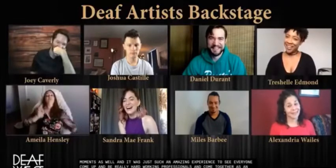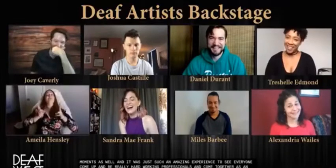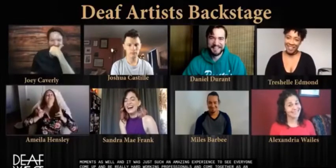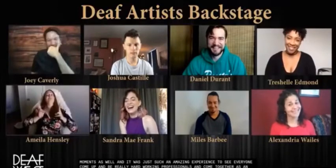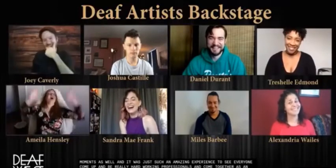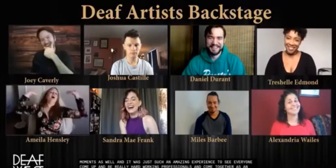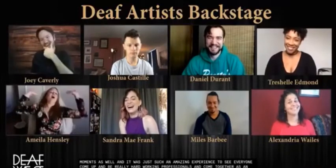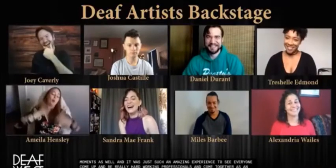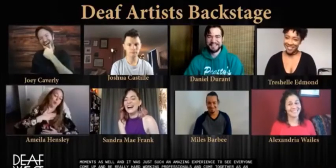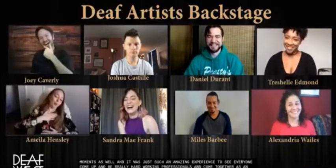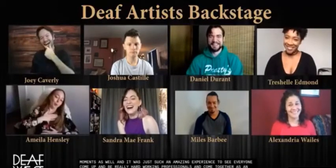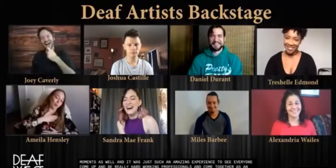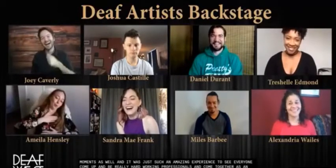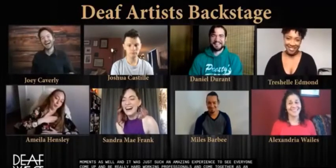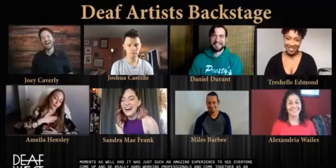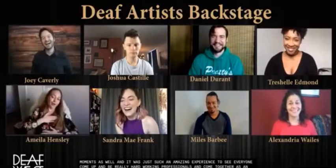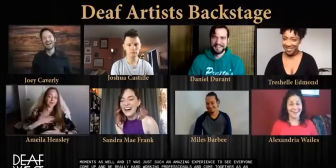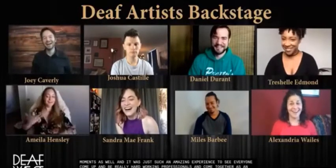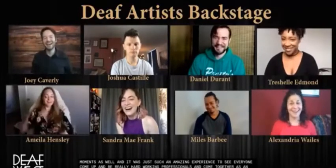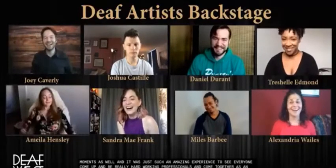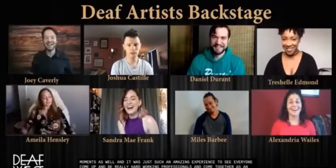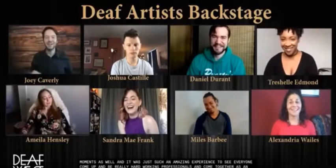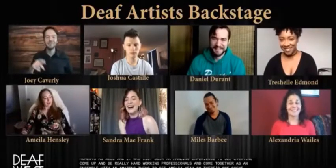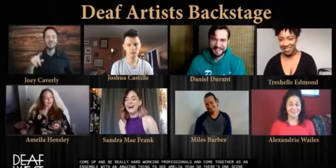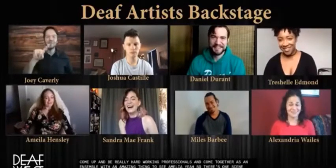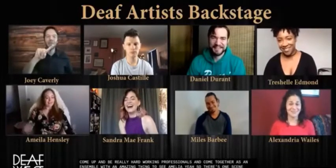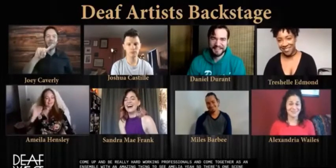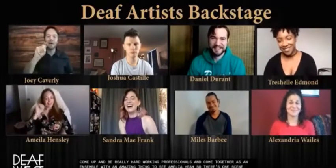It stressed me out every time to make sure that I had it right.